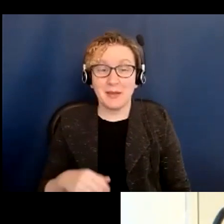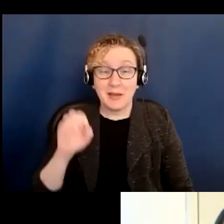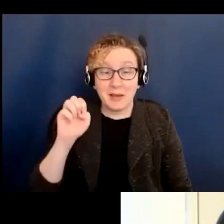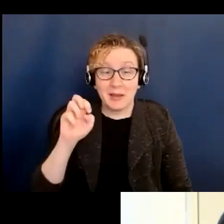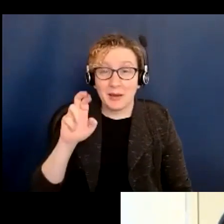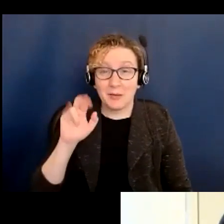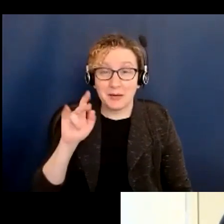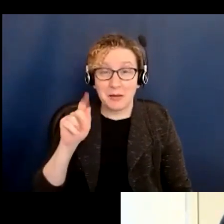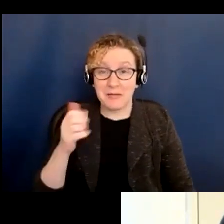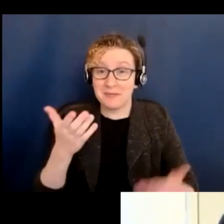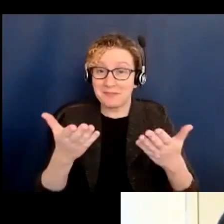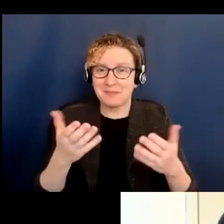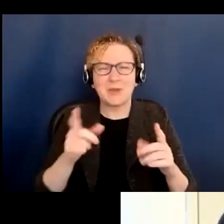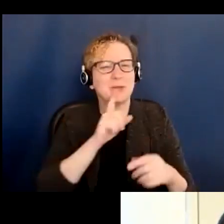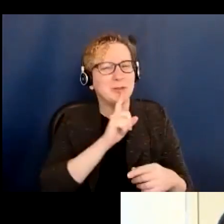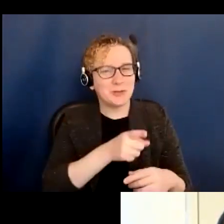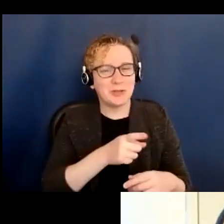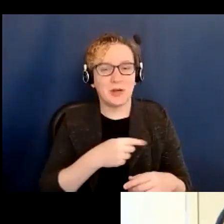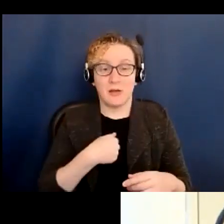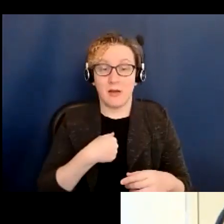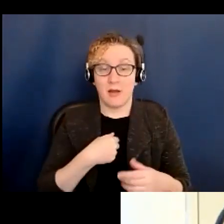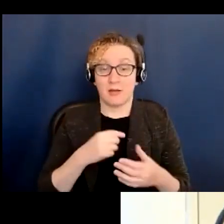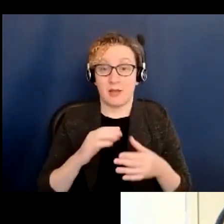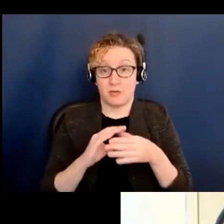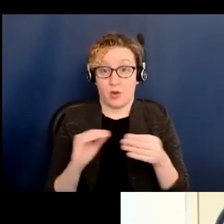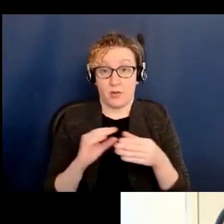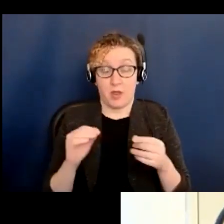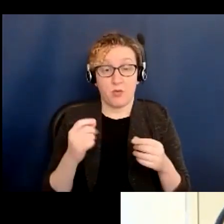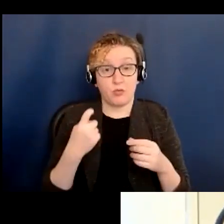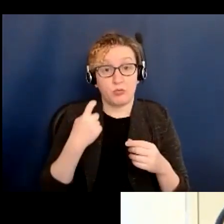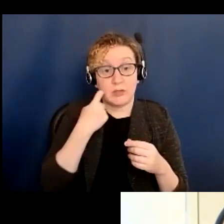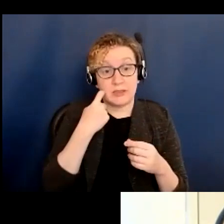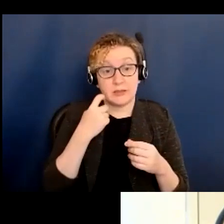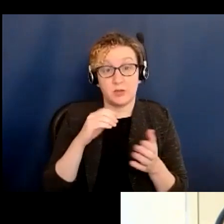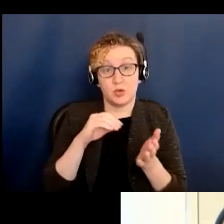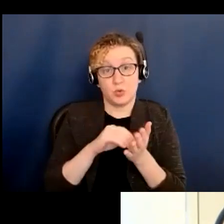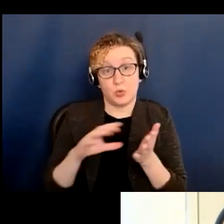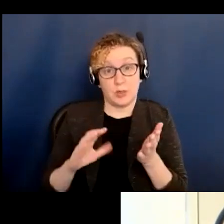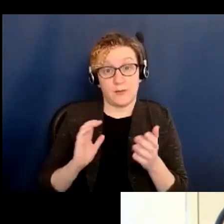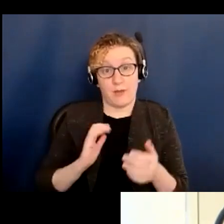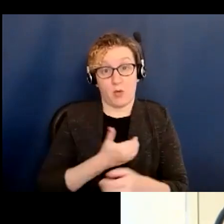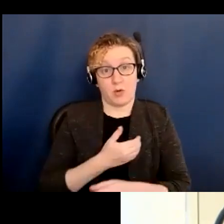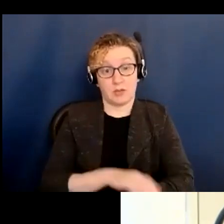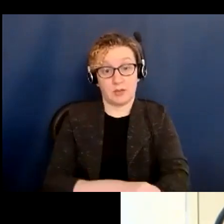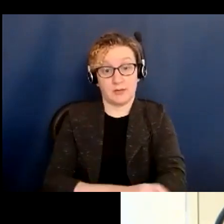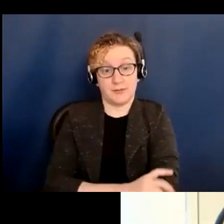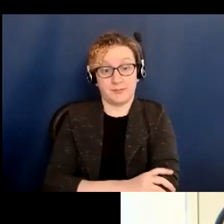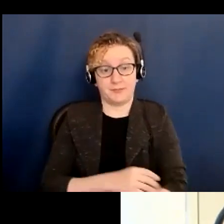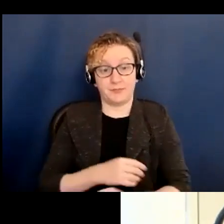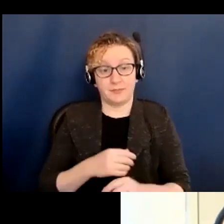Yes, I can talk about a recent student of ours who had brittle bones and